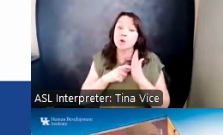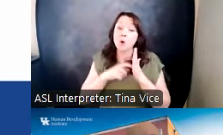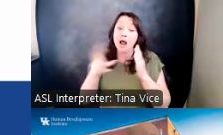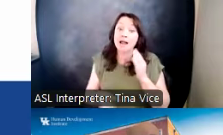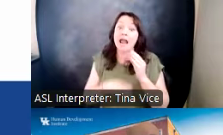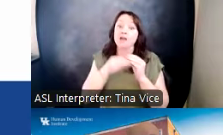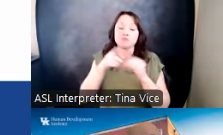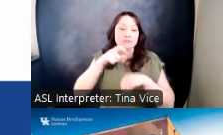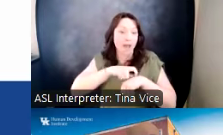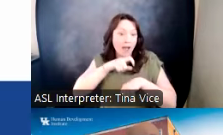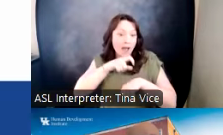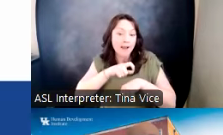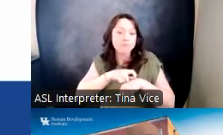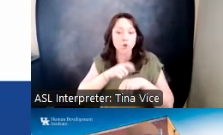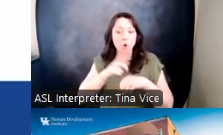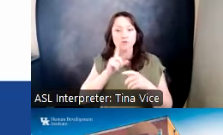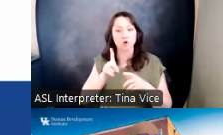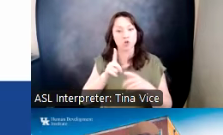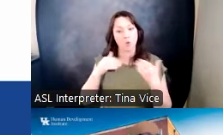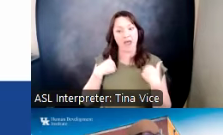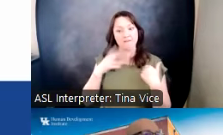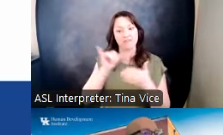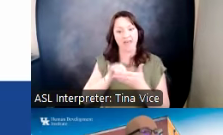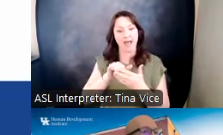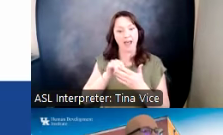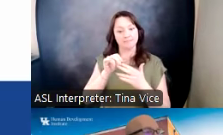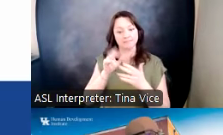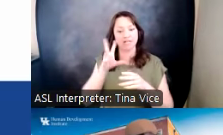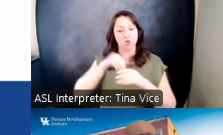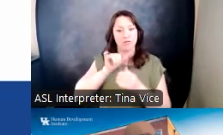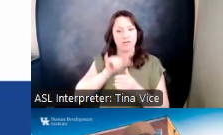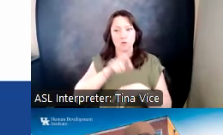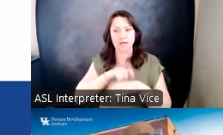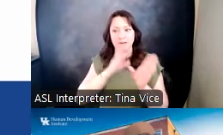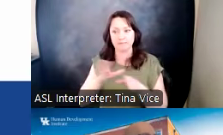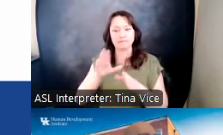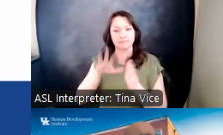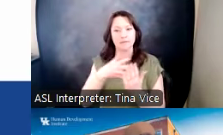into your programs or schedules. Let's say you're working on a water sports program that has uh accessible and